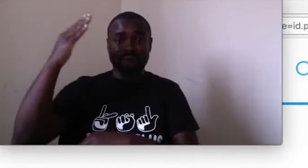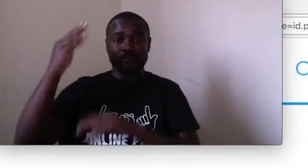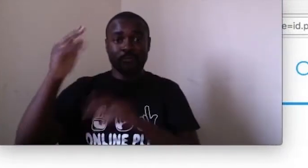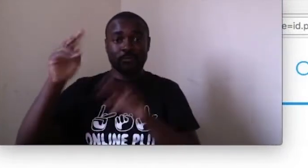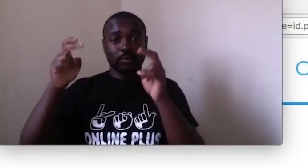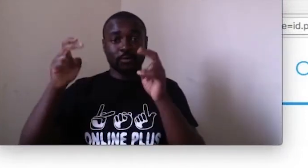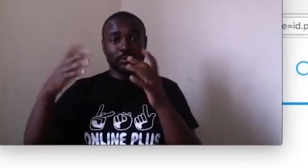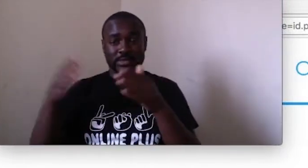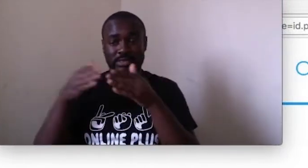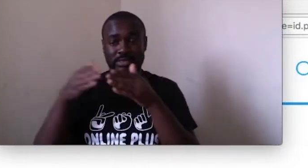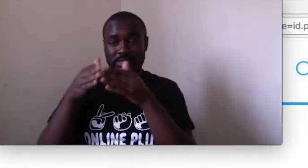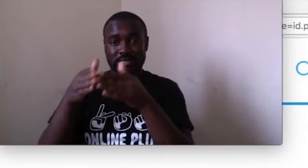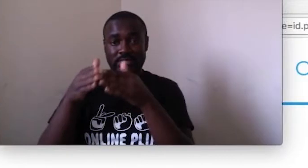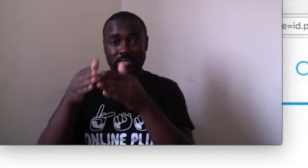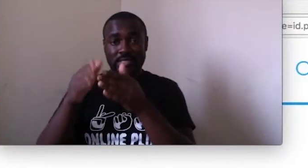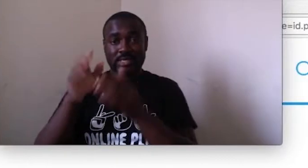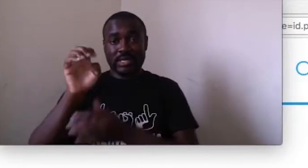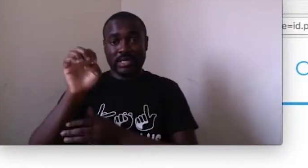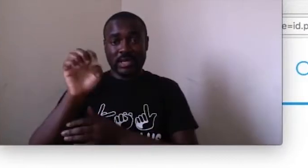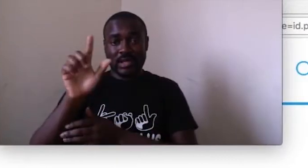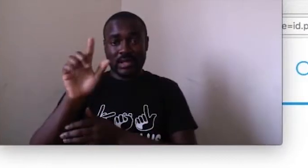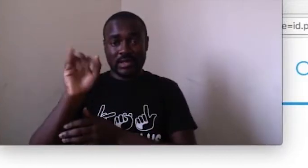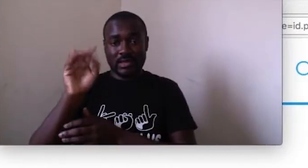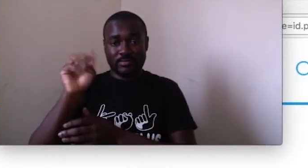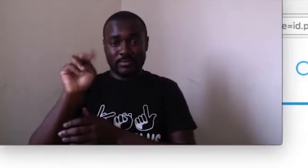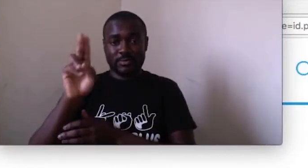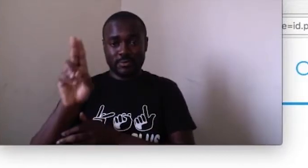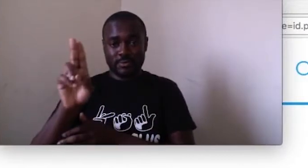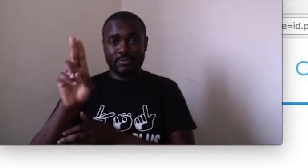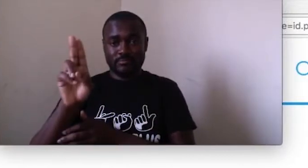So today I am going to present on what Sex eLimu